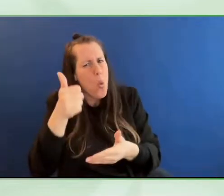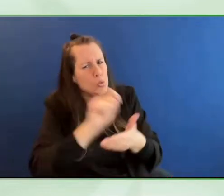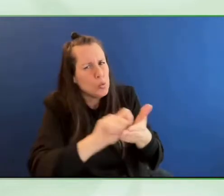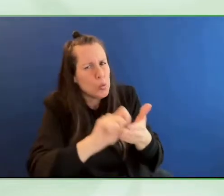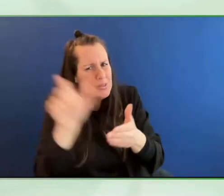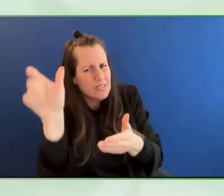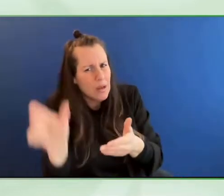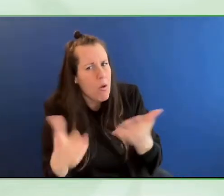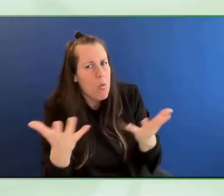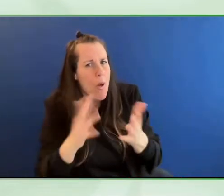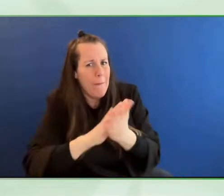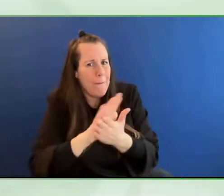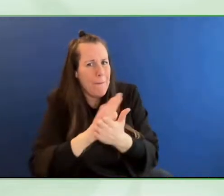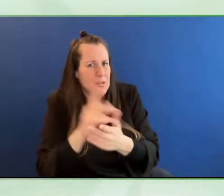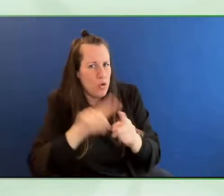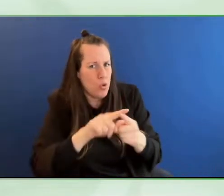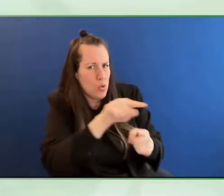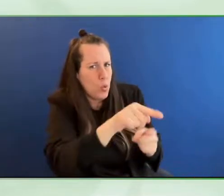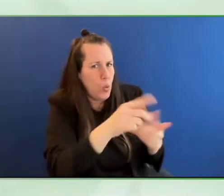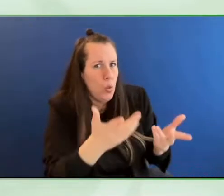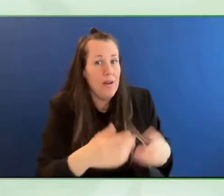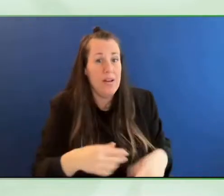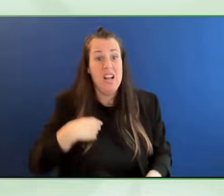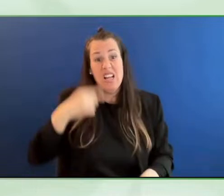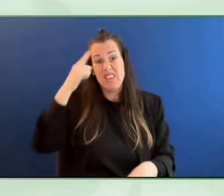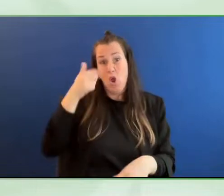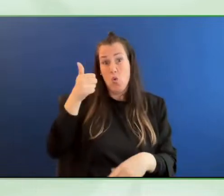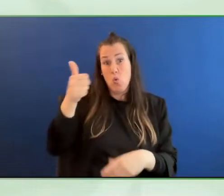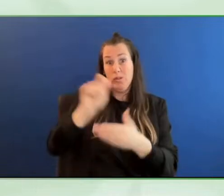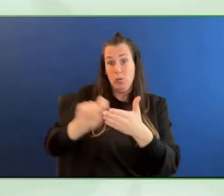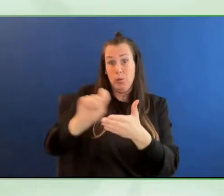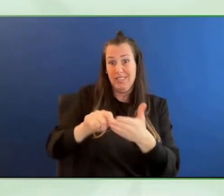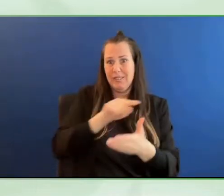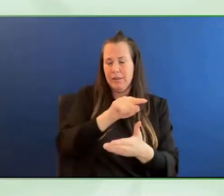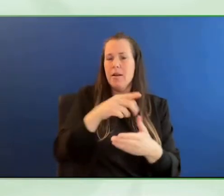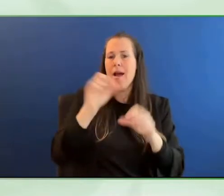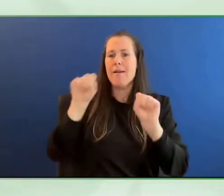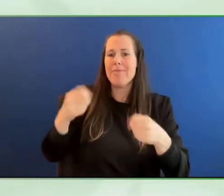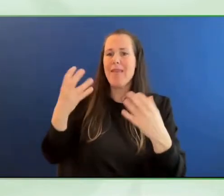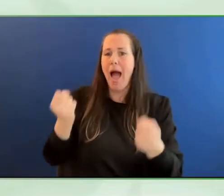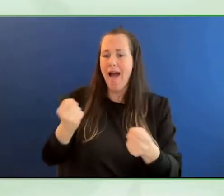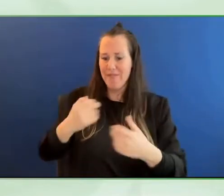The fact that these descriptions will likely be used by assistive technologies.